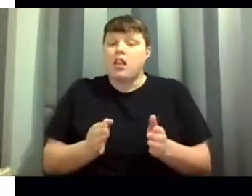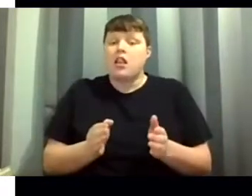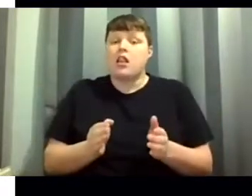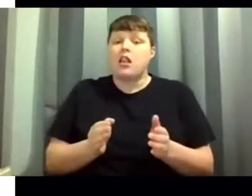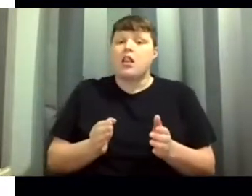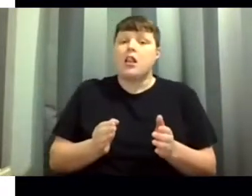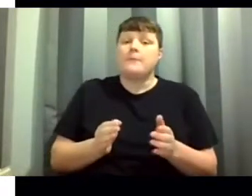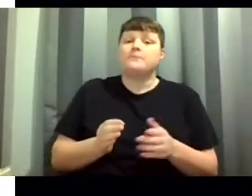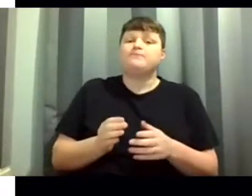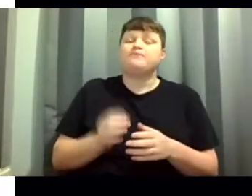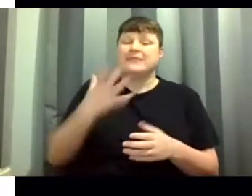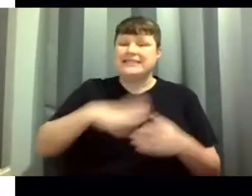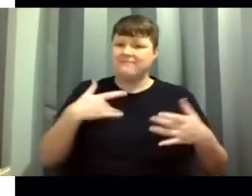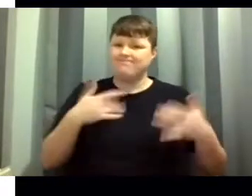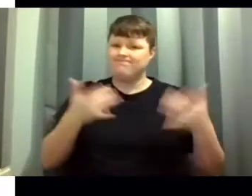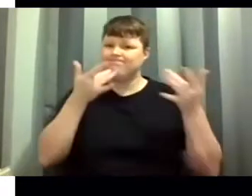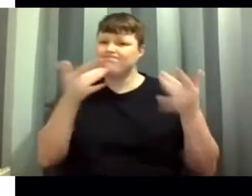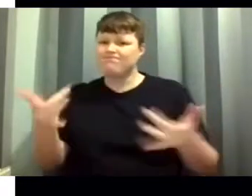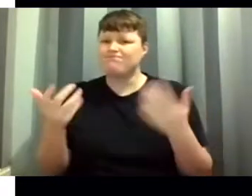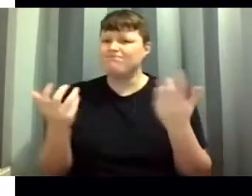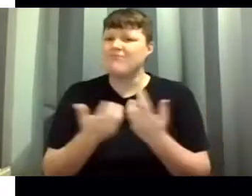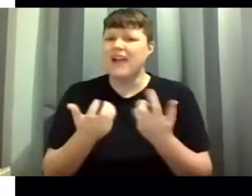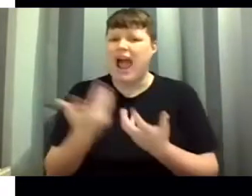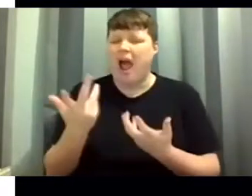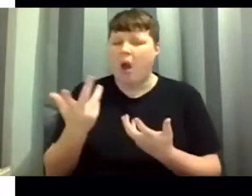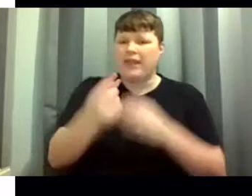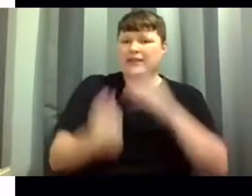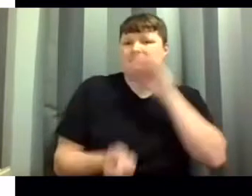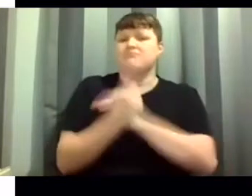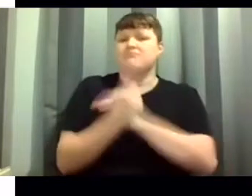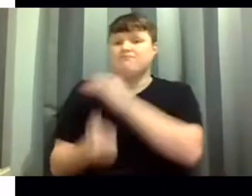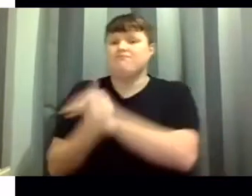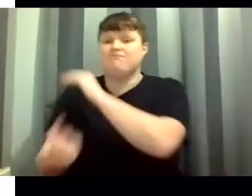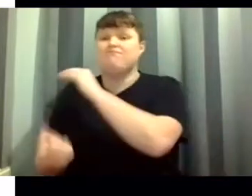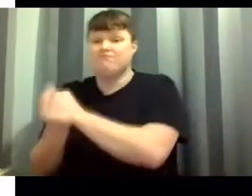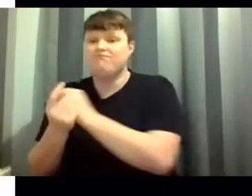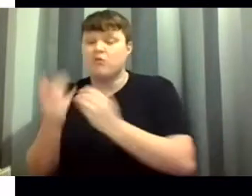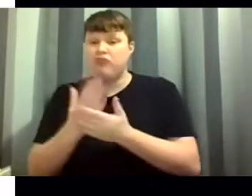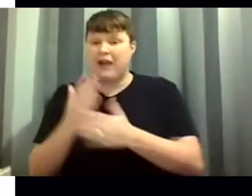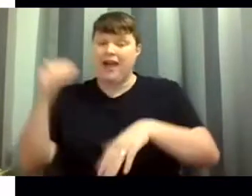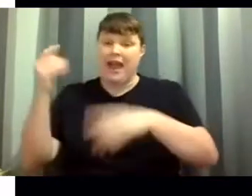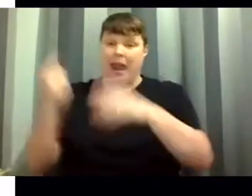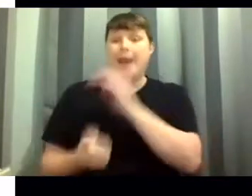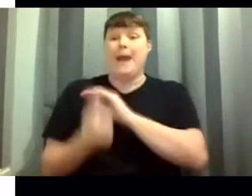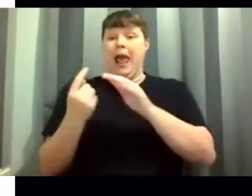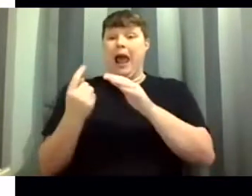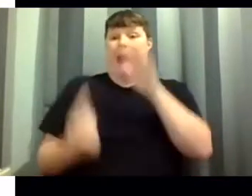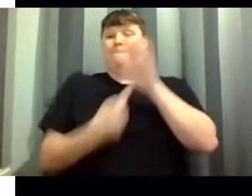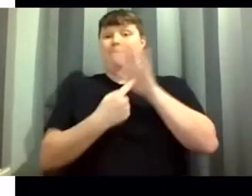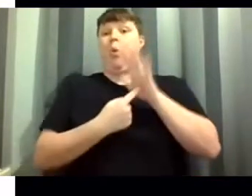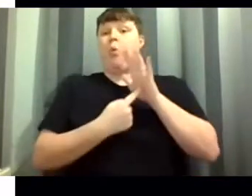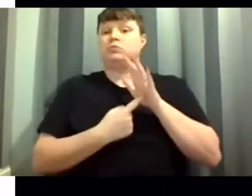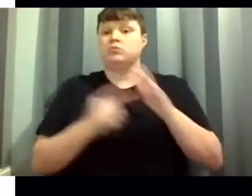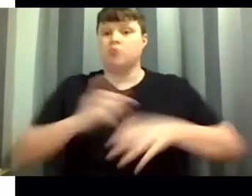because their effects are vital to the large-scale. We do this with the process of parameterisation.